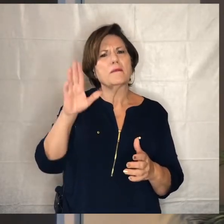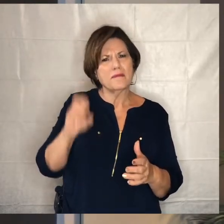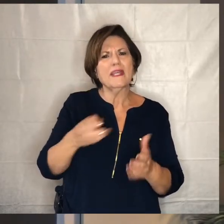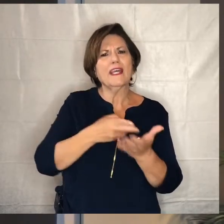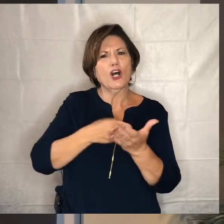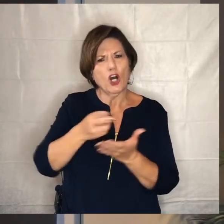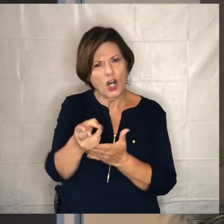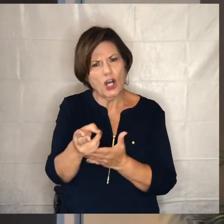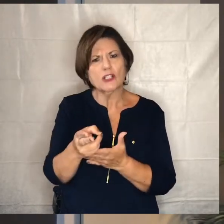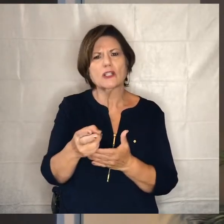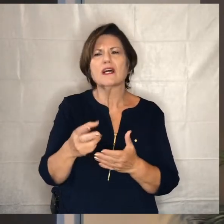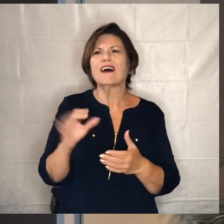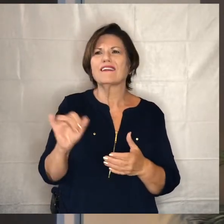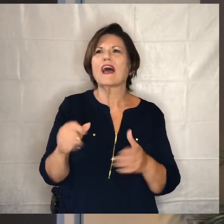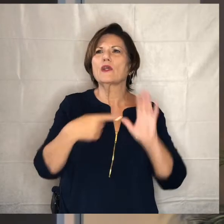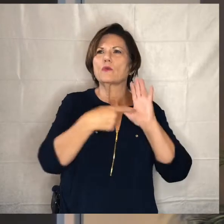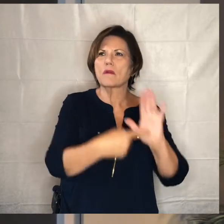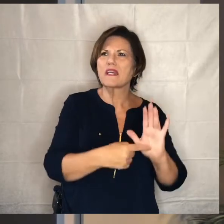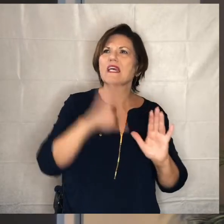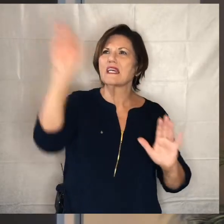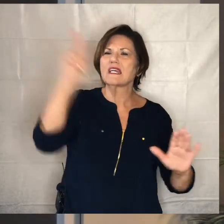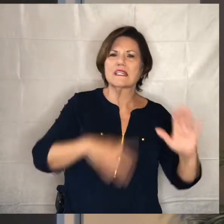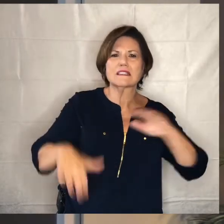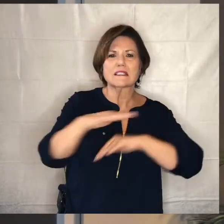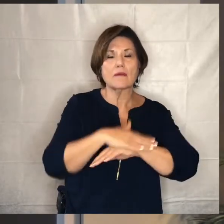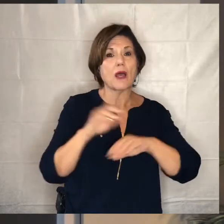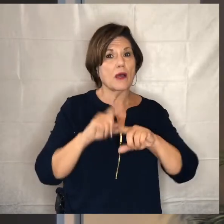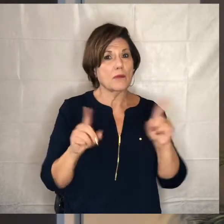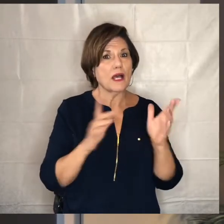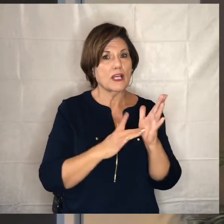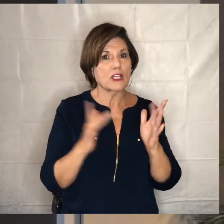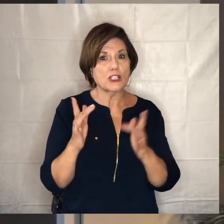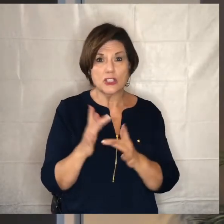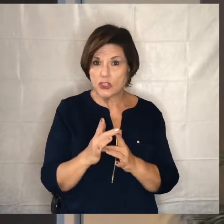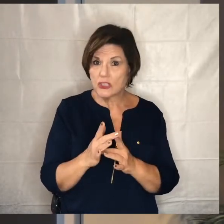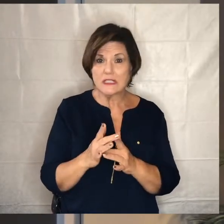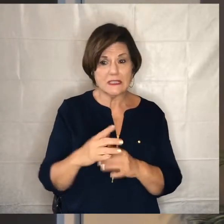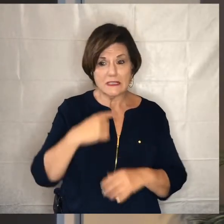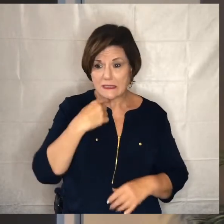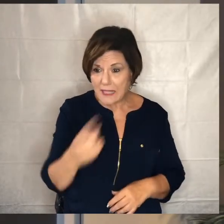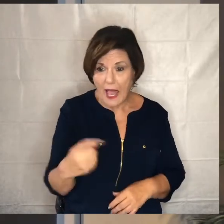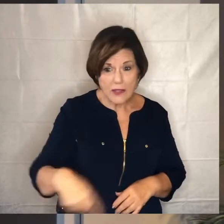though you're representing the kingdom and then jesus lays it on them and says